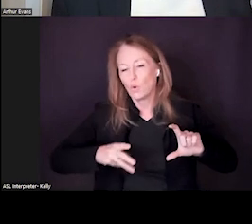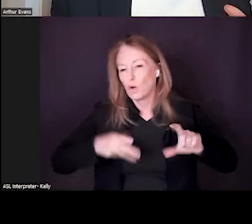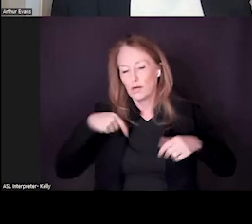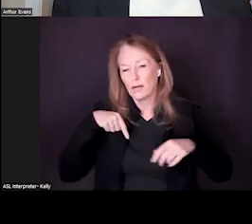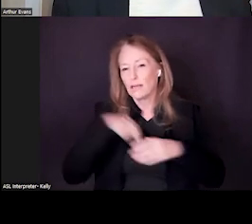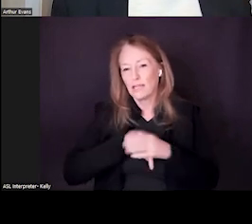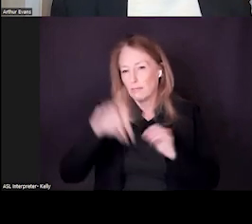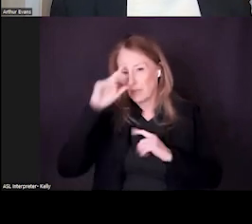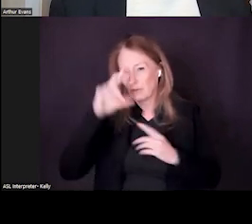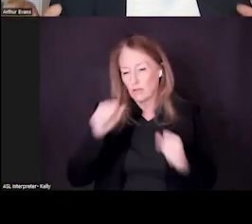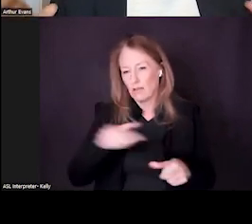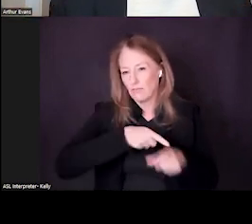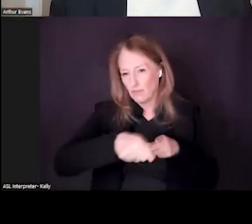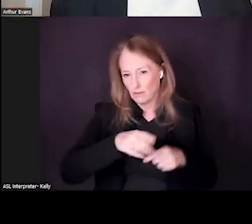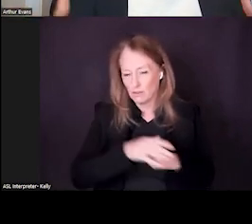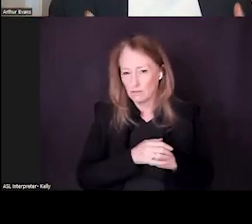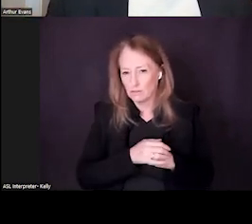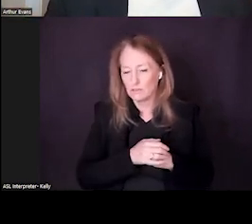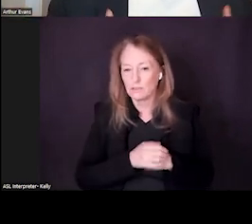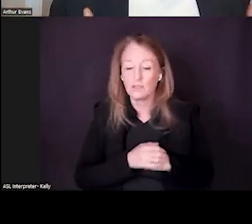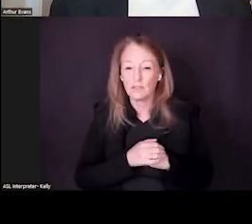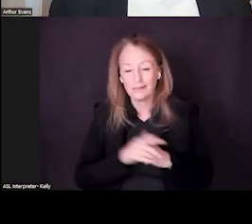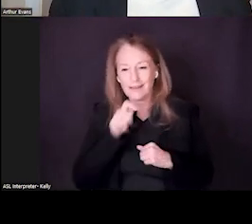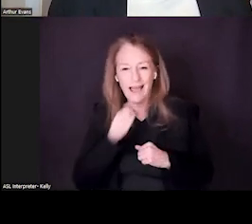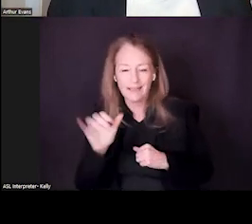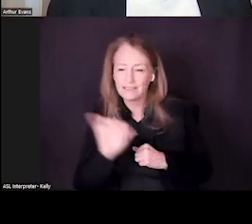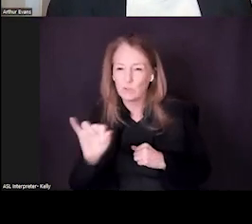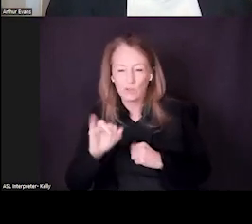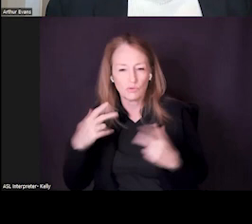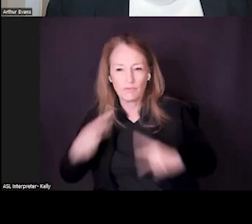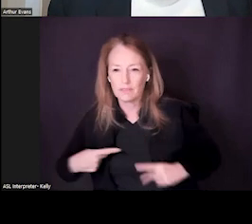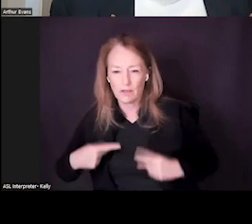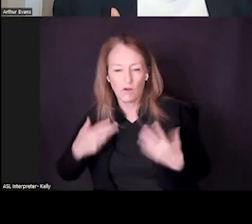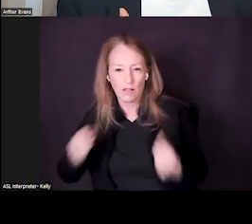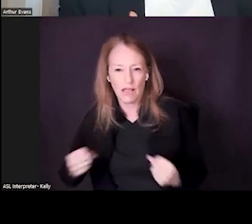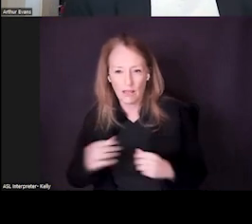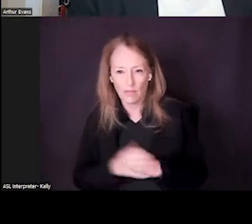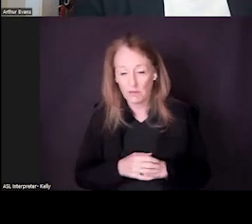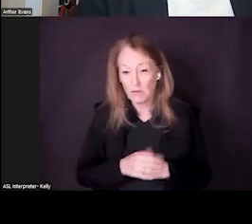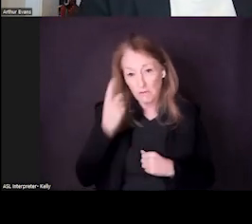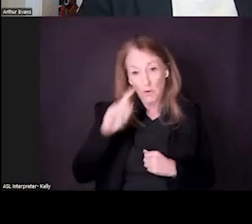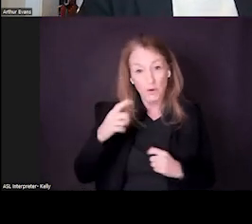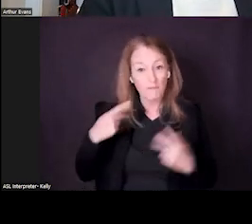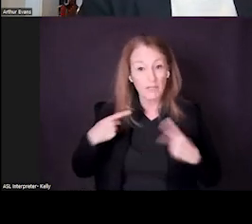DON'T FOR PHYSICAL HEALTH. FOR PHYSICAL HEALTH WE SAY WATCH YOUR